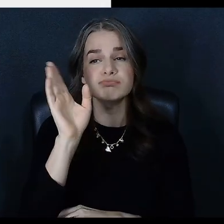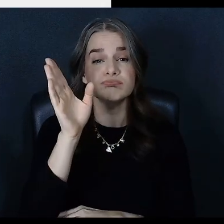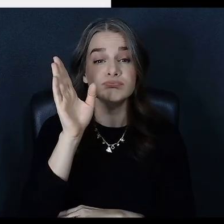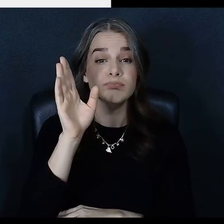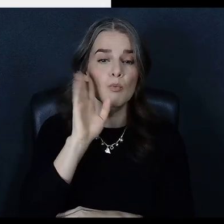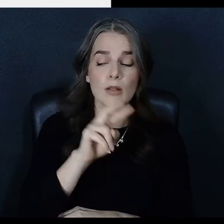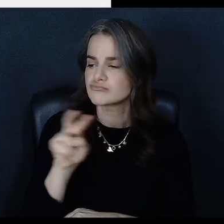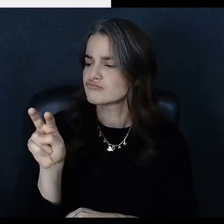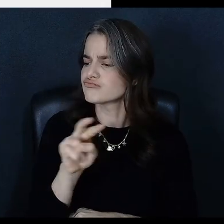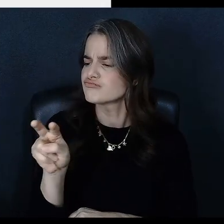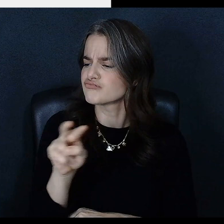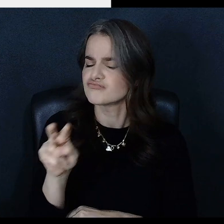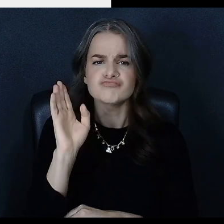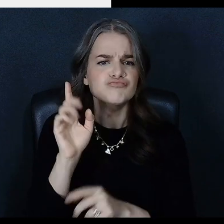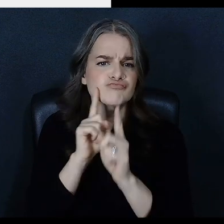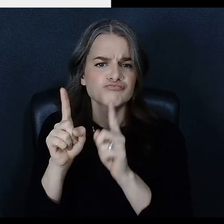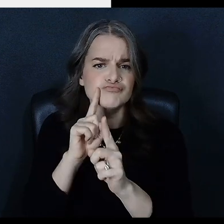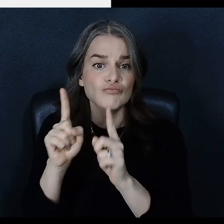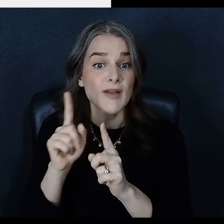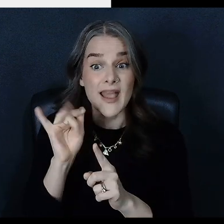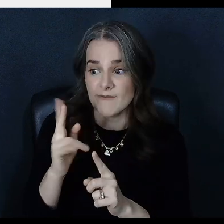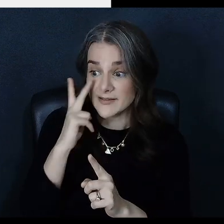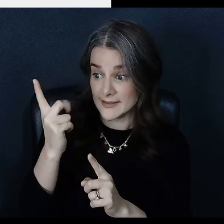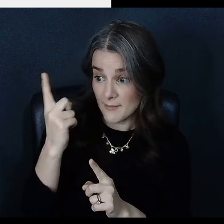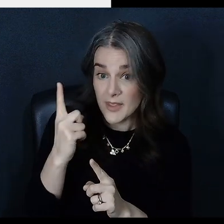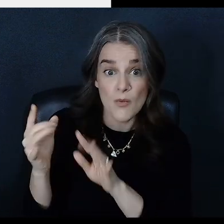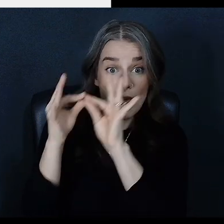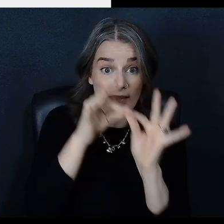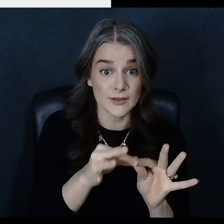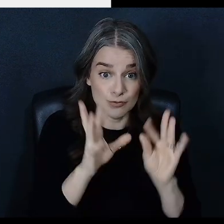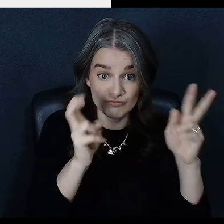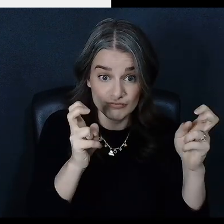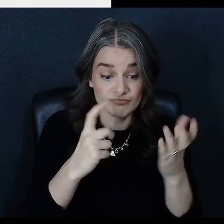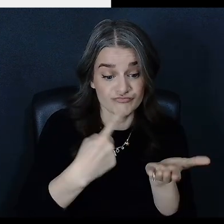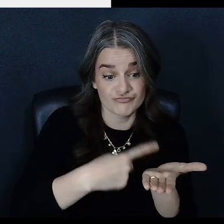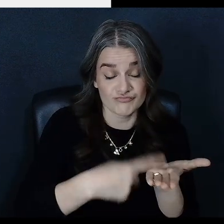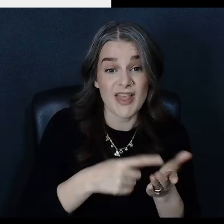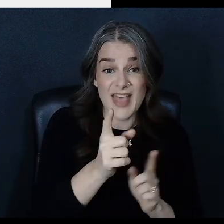talking about in that moment, I'll probably just answer or comment then. If I see something that one of you